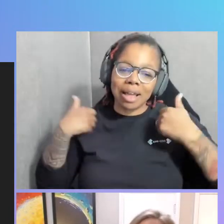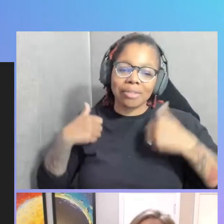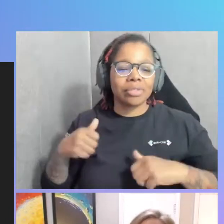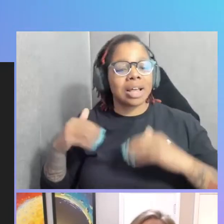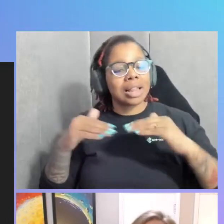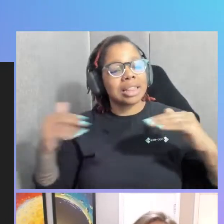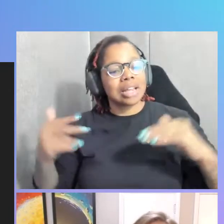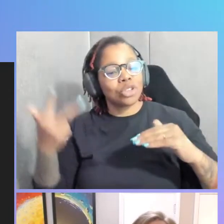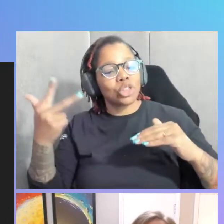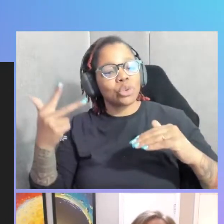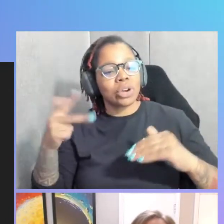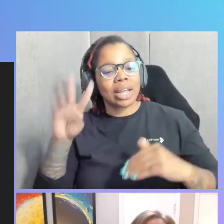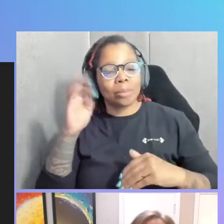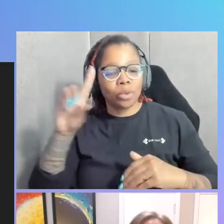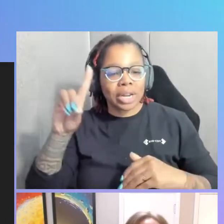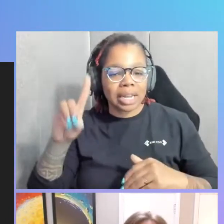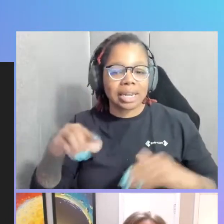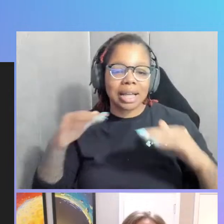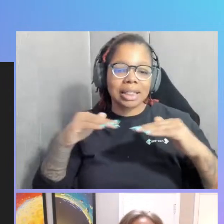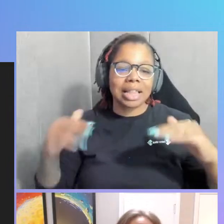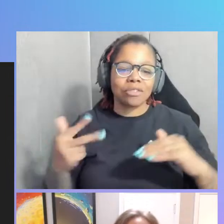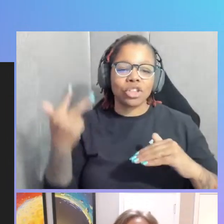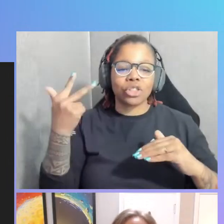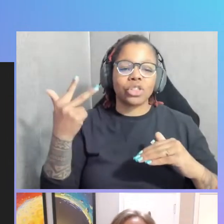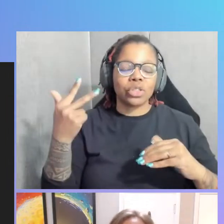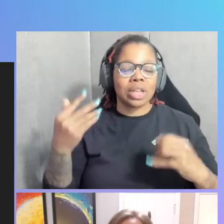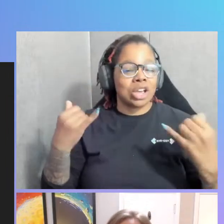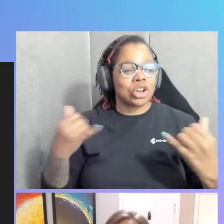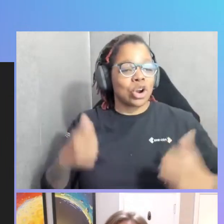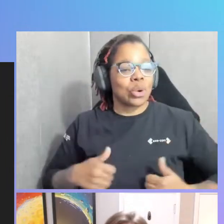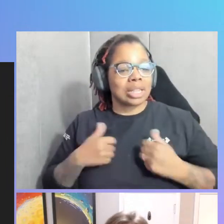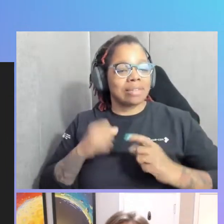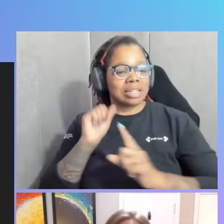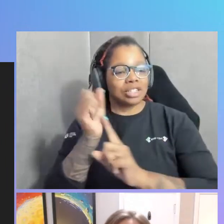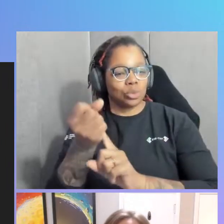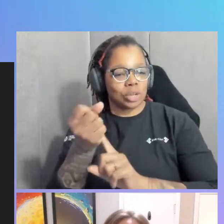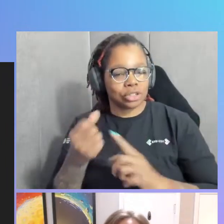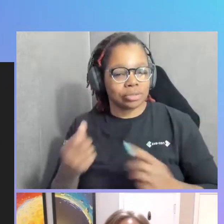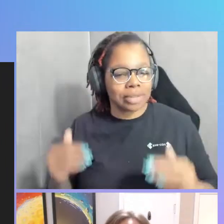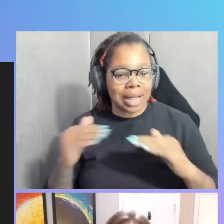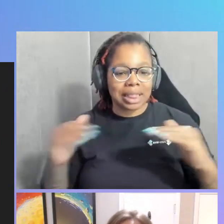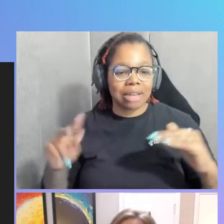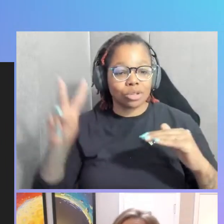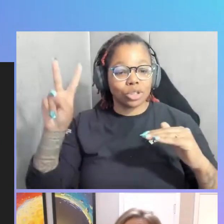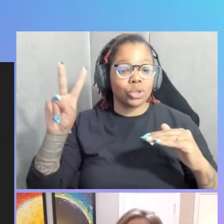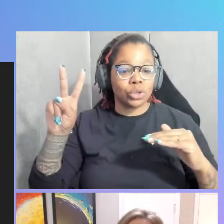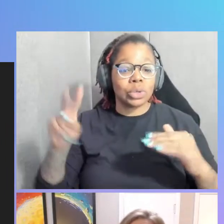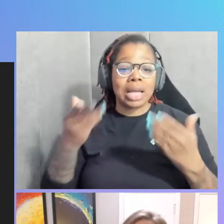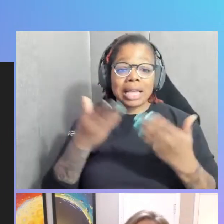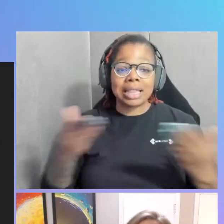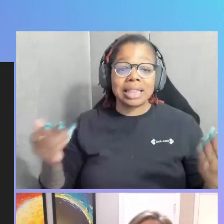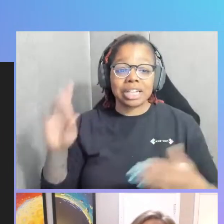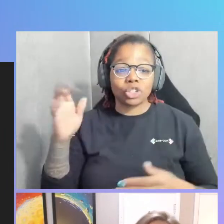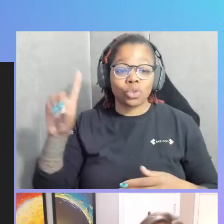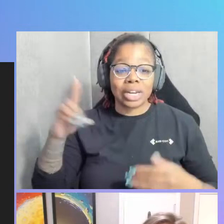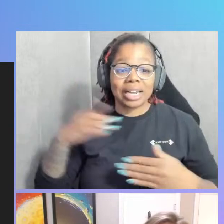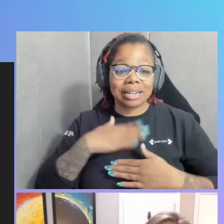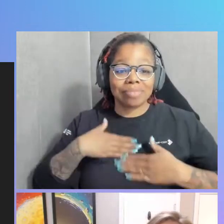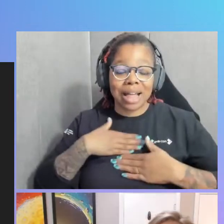breed level three current living situation one. Level two things